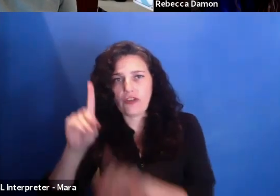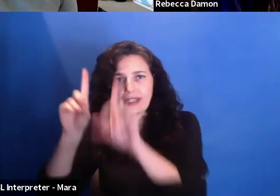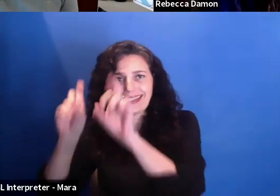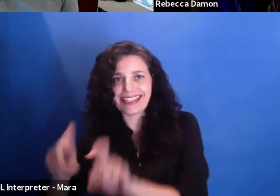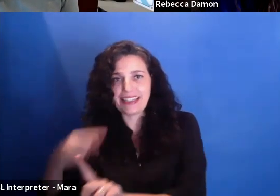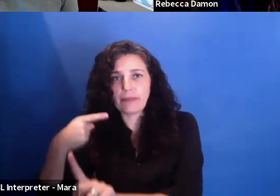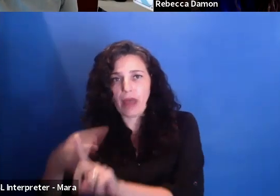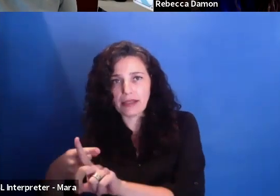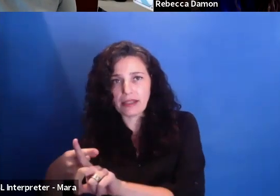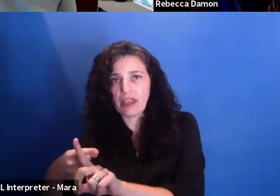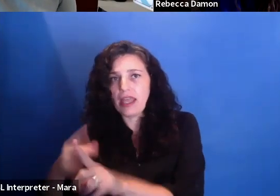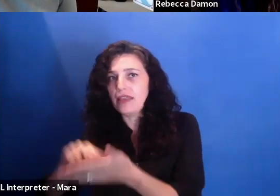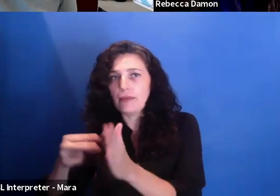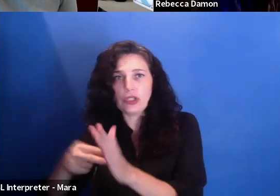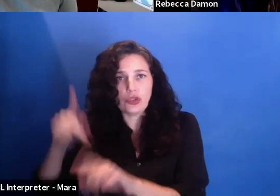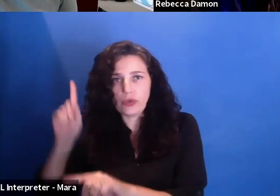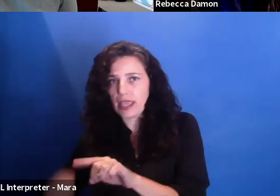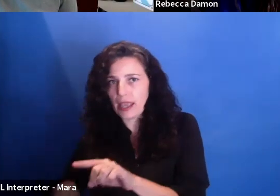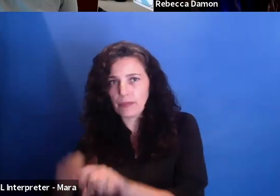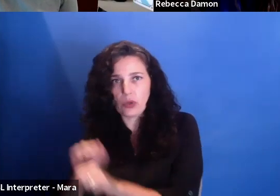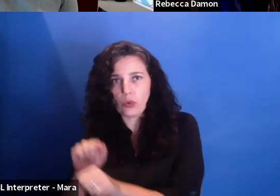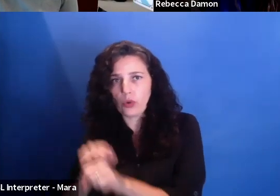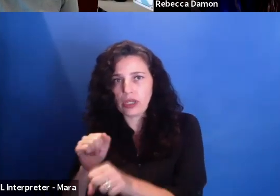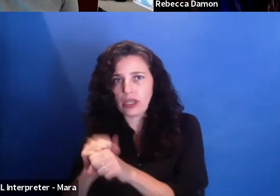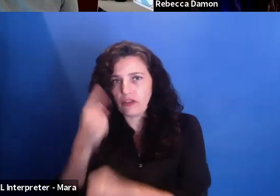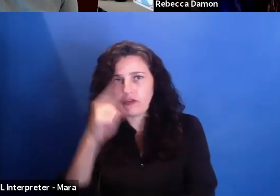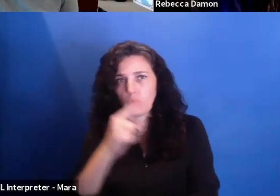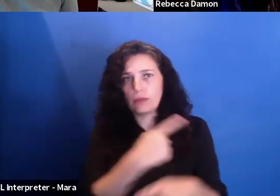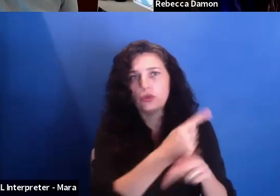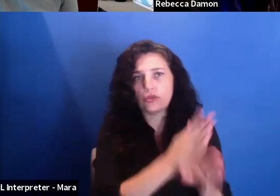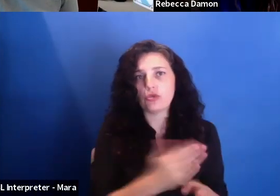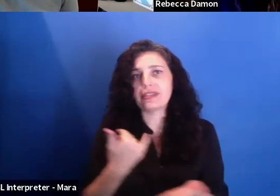aren't able to be employed by the producer. You'd still get paid the stipend, but due to legal limitations on